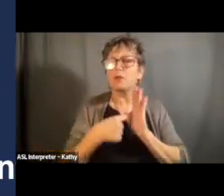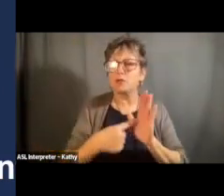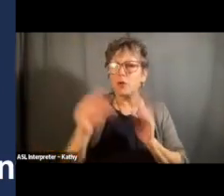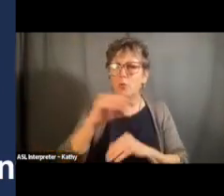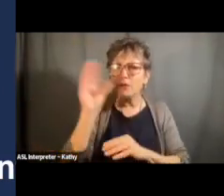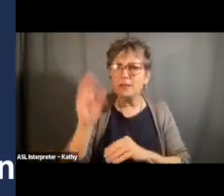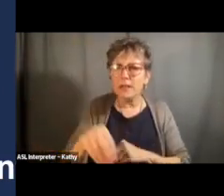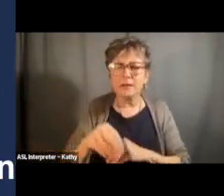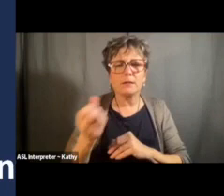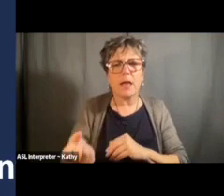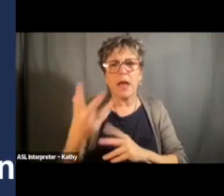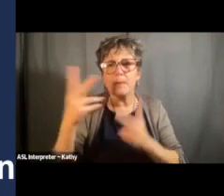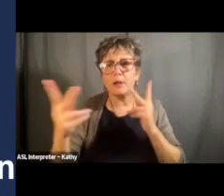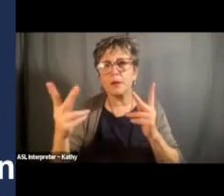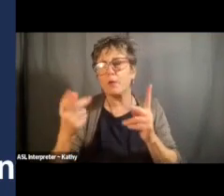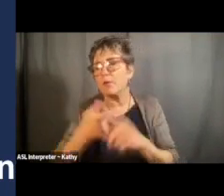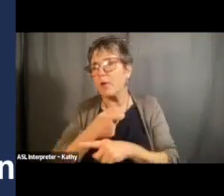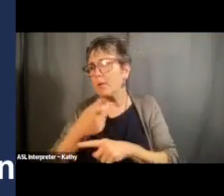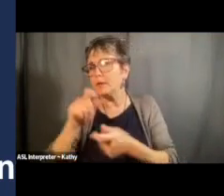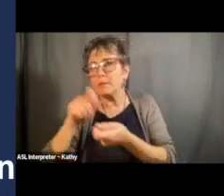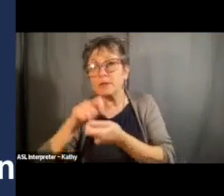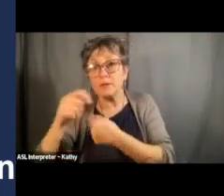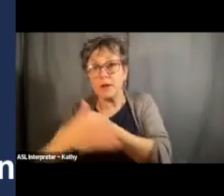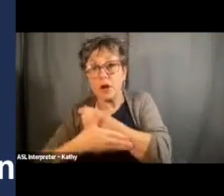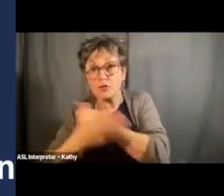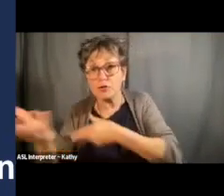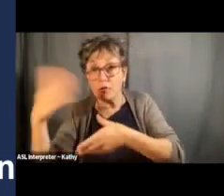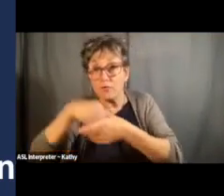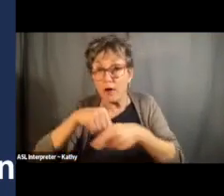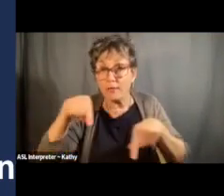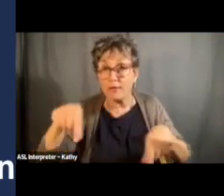from certain countries have enrolled, how many people are are experiencing specific symptoms.